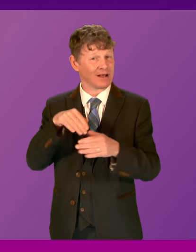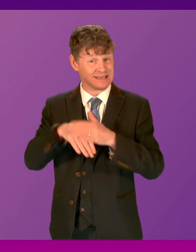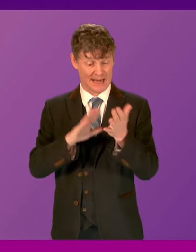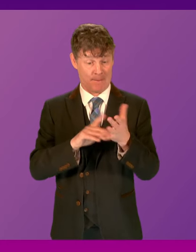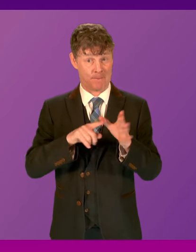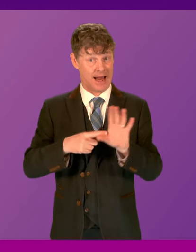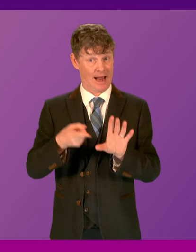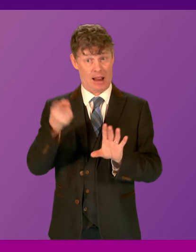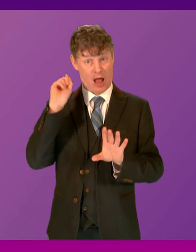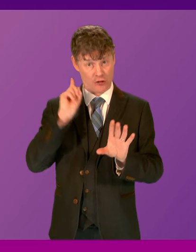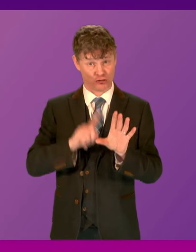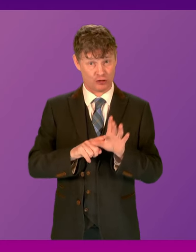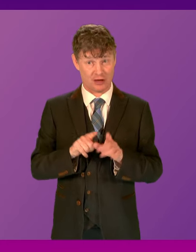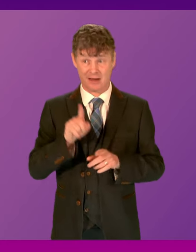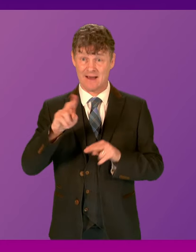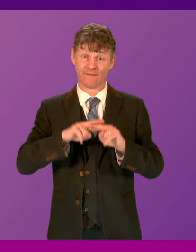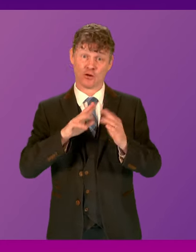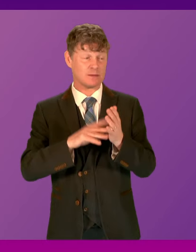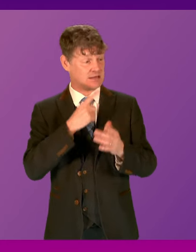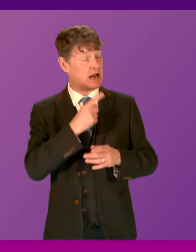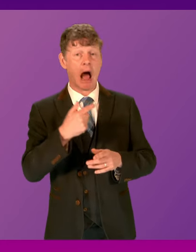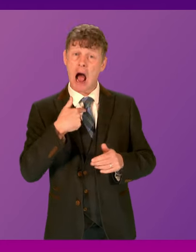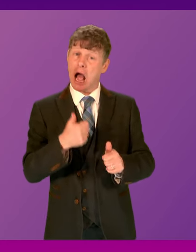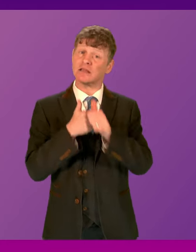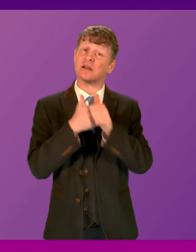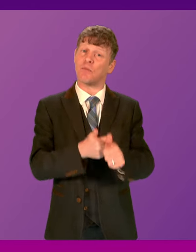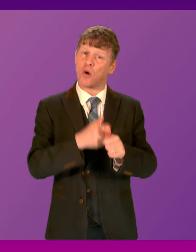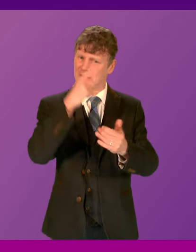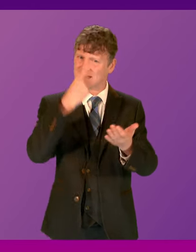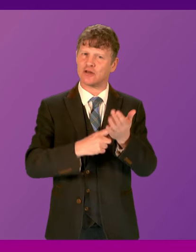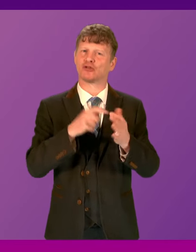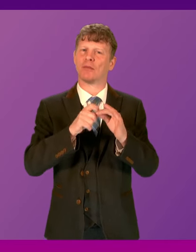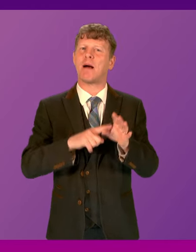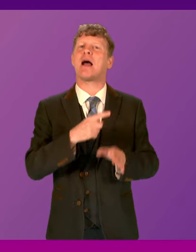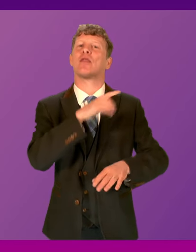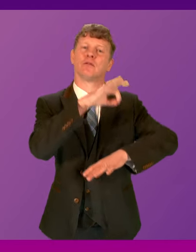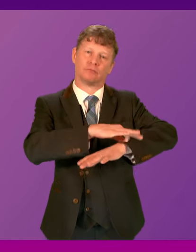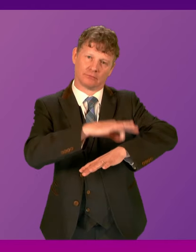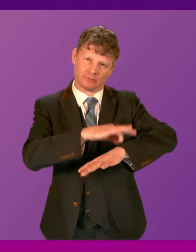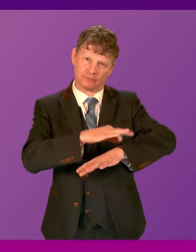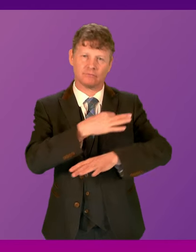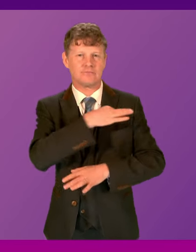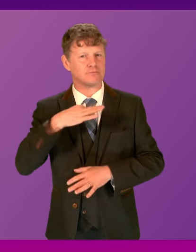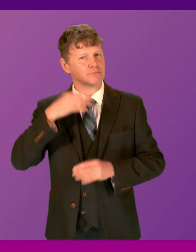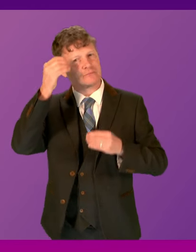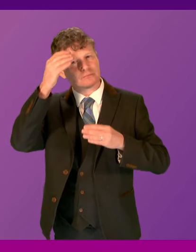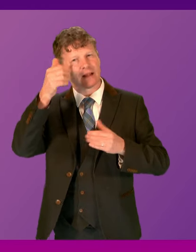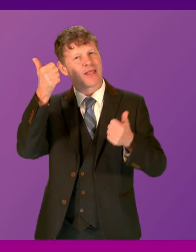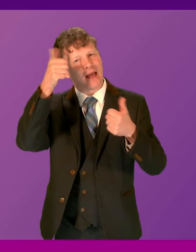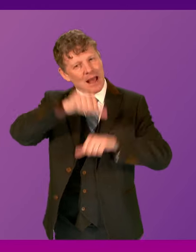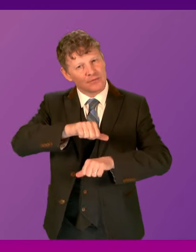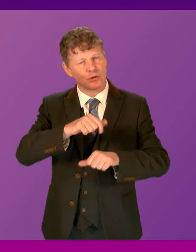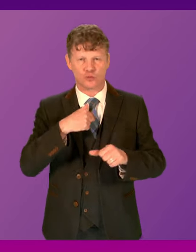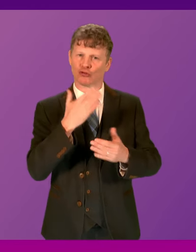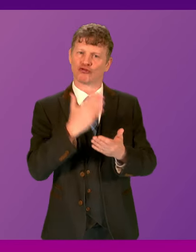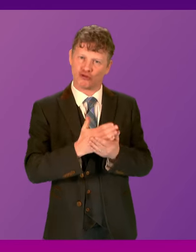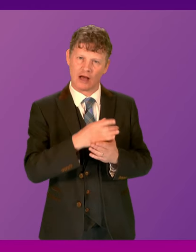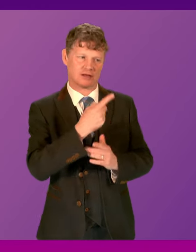“I support such decisions being made by clinicians—by the people who have clinical knowledge ... We should trust those who have clinical expertise,